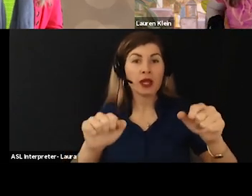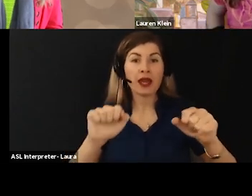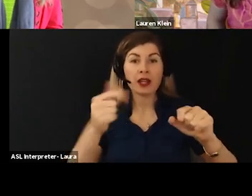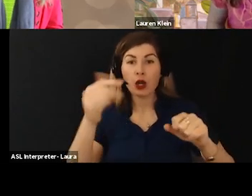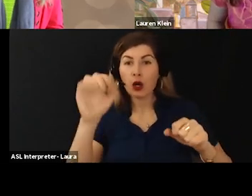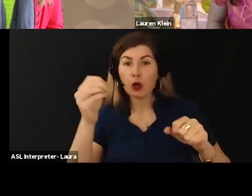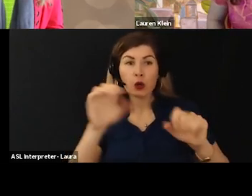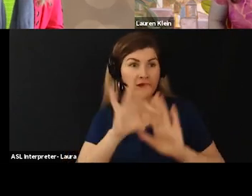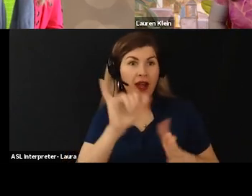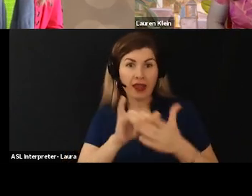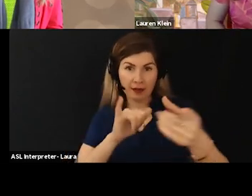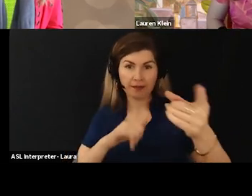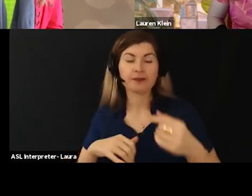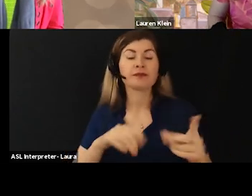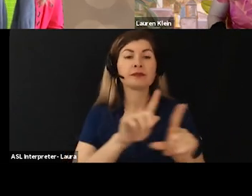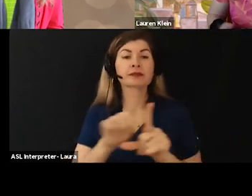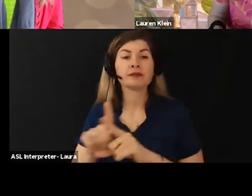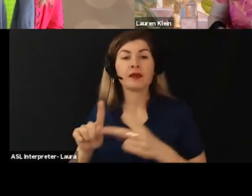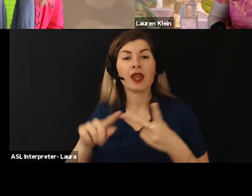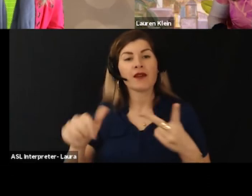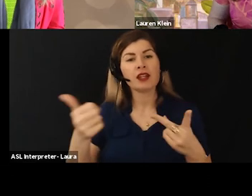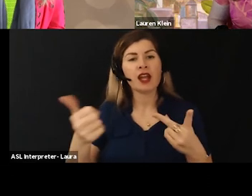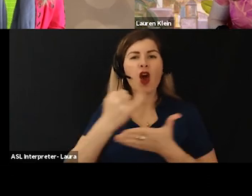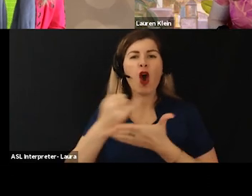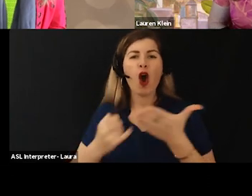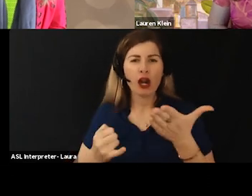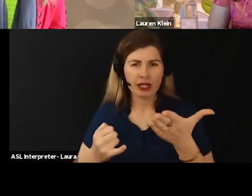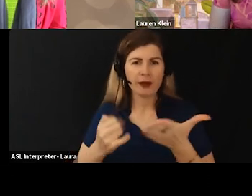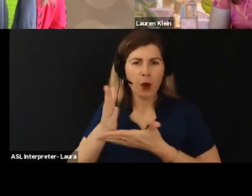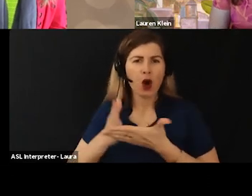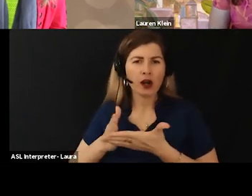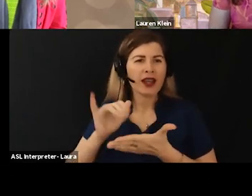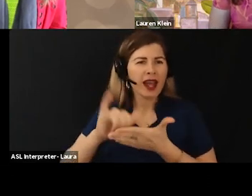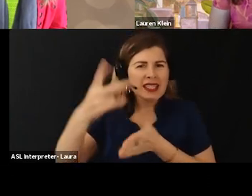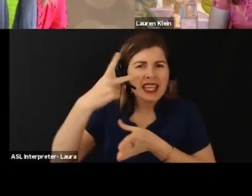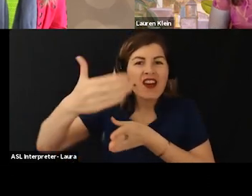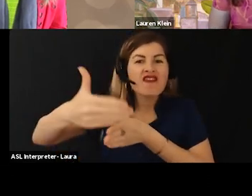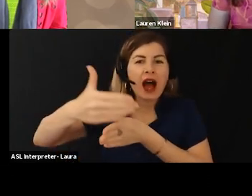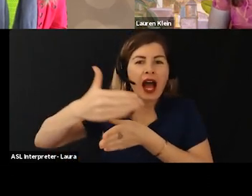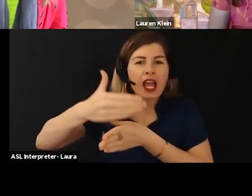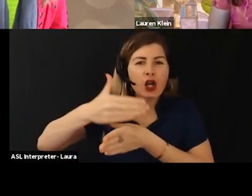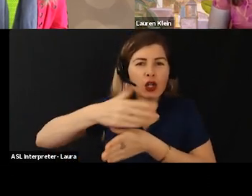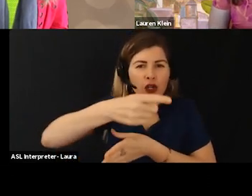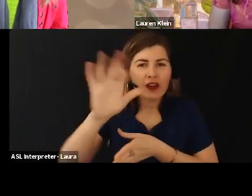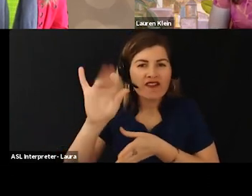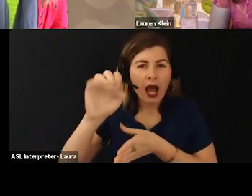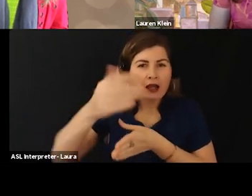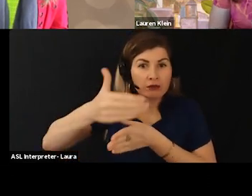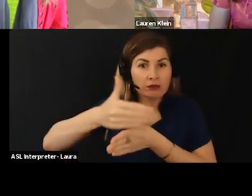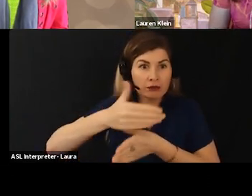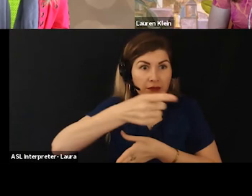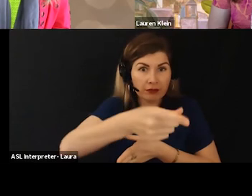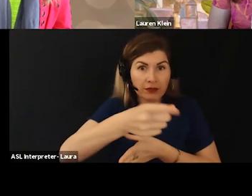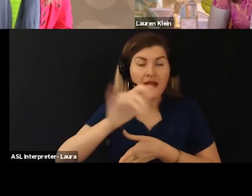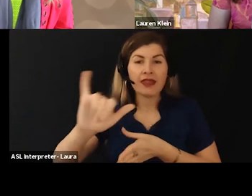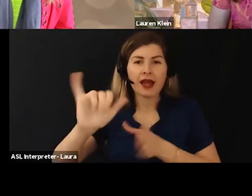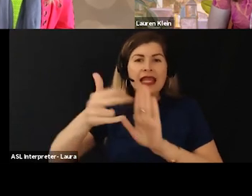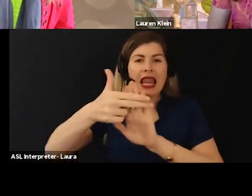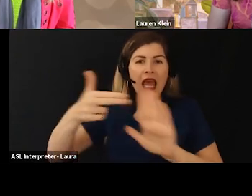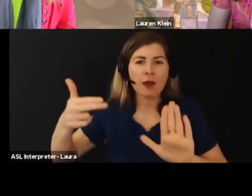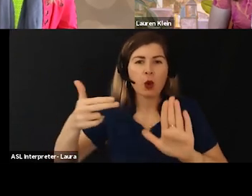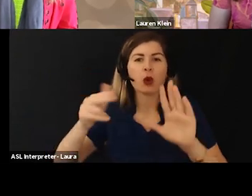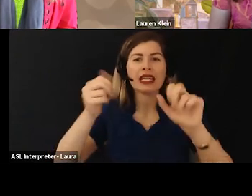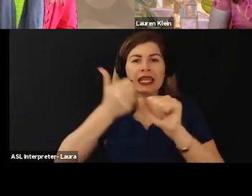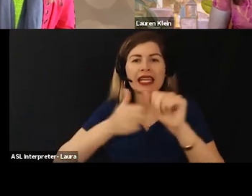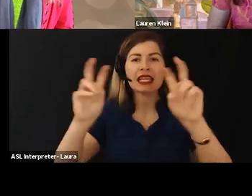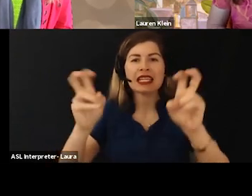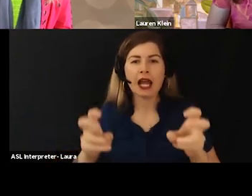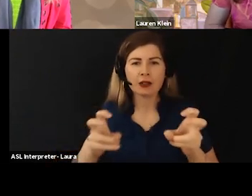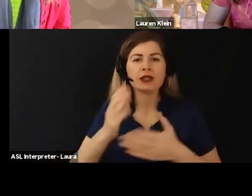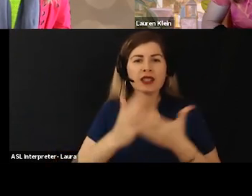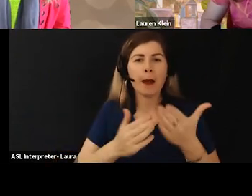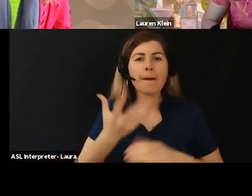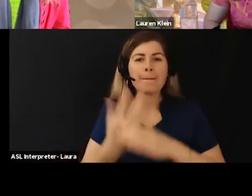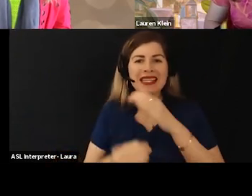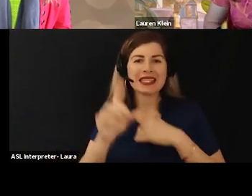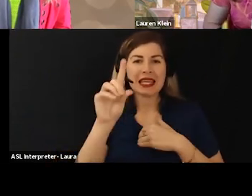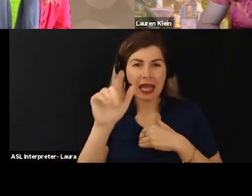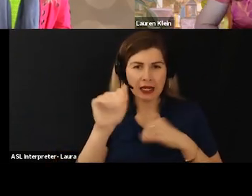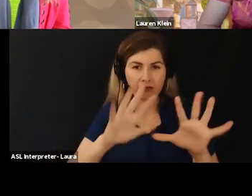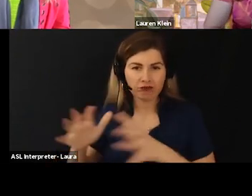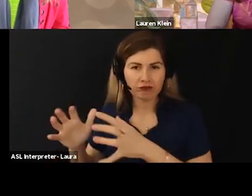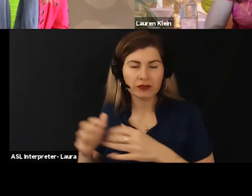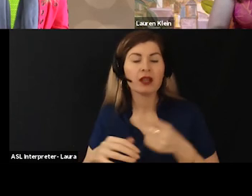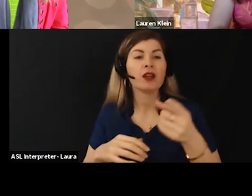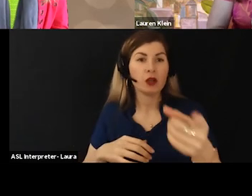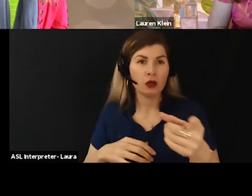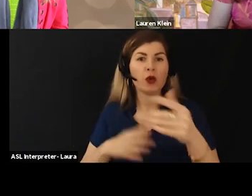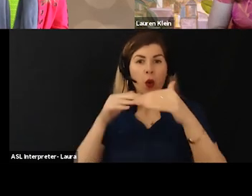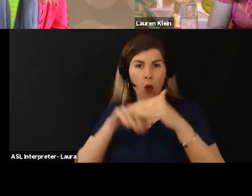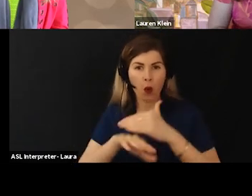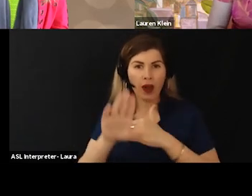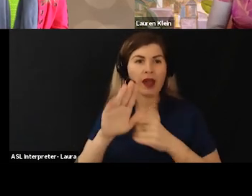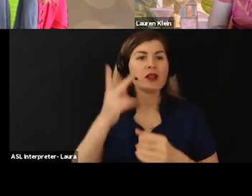And then there's also an art installation that's the the file cabinet you see on the left, the files are labeled with the titles of each of the missing data sets on the ideas you enter the gallery you've walked up to the file cabinet or pre covered you